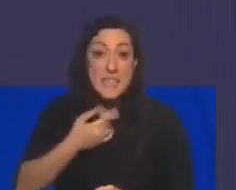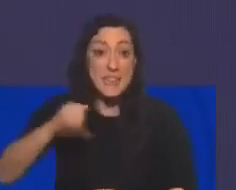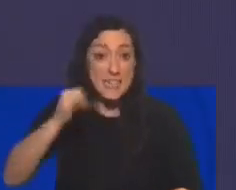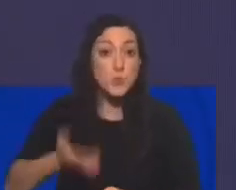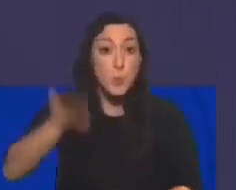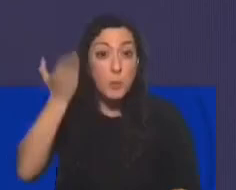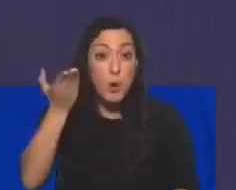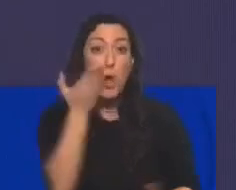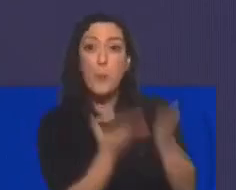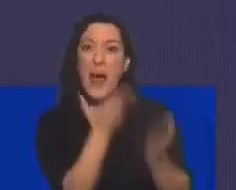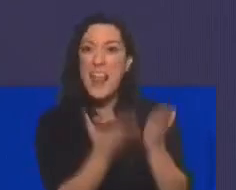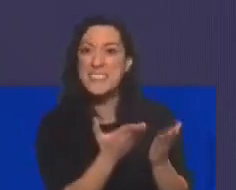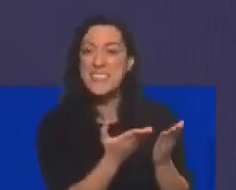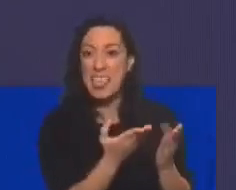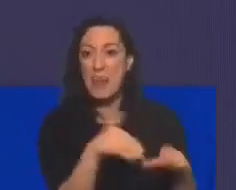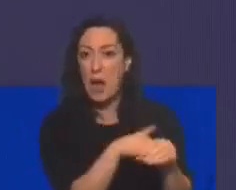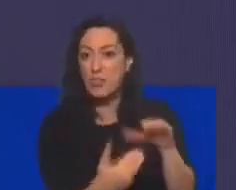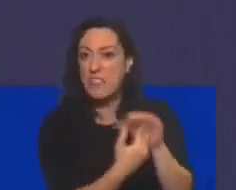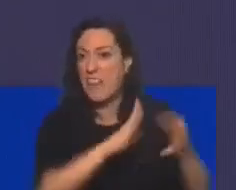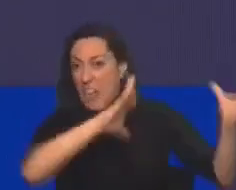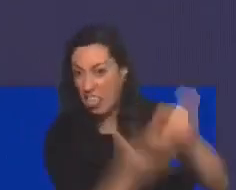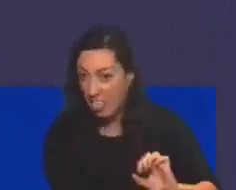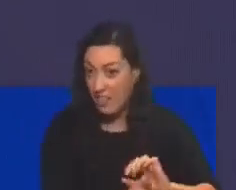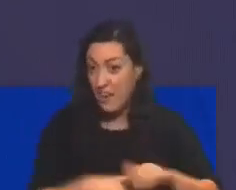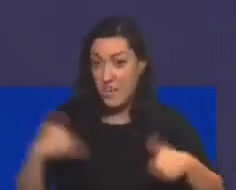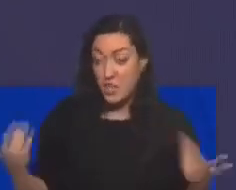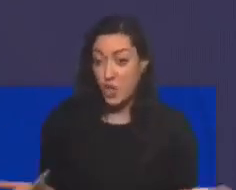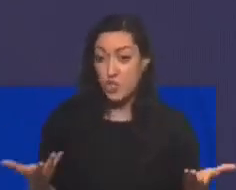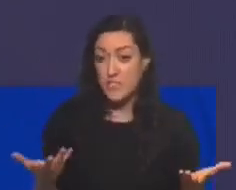interest rate, the balance of the central banquet of exploded in this